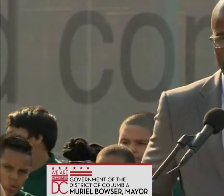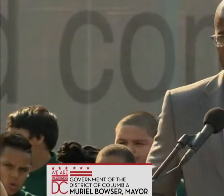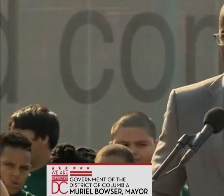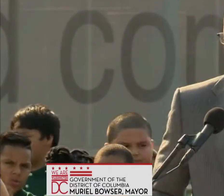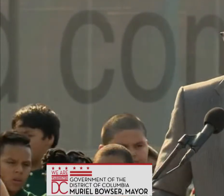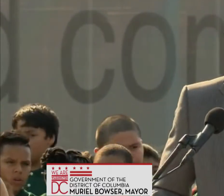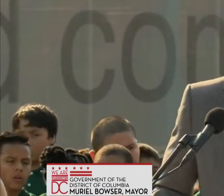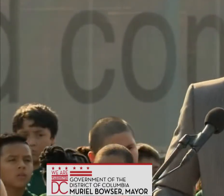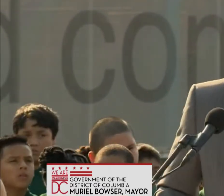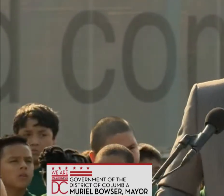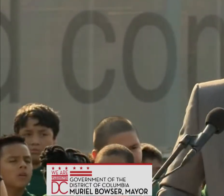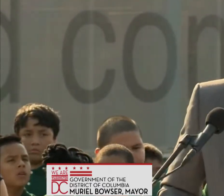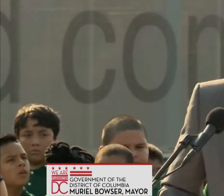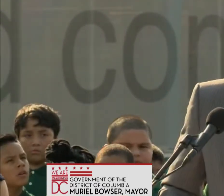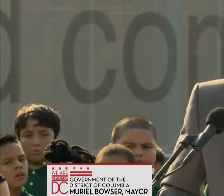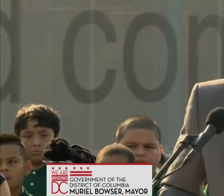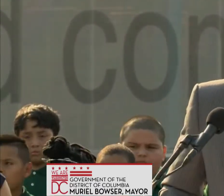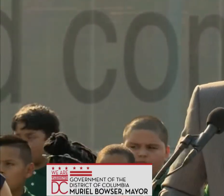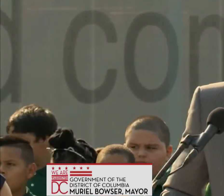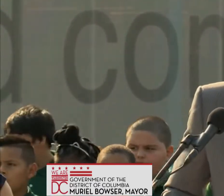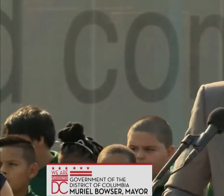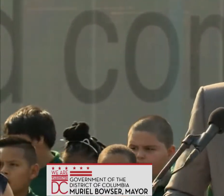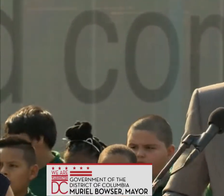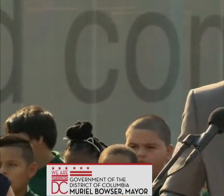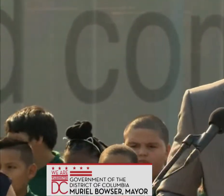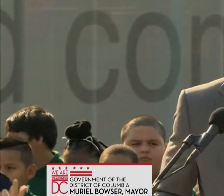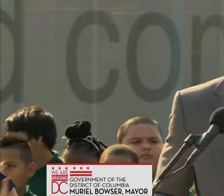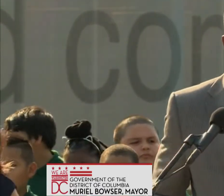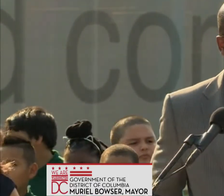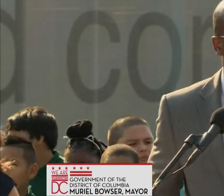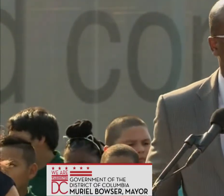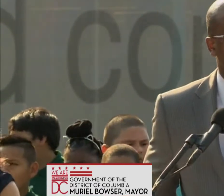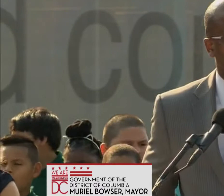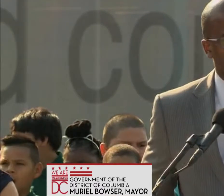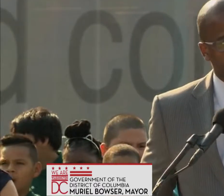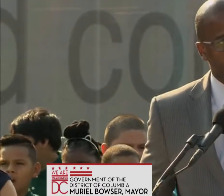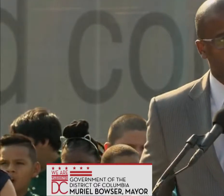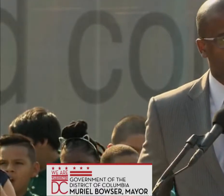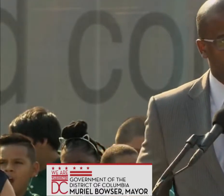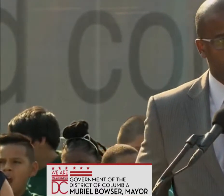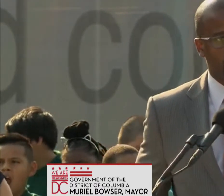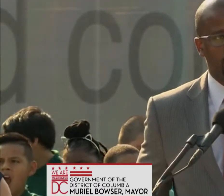appreciate our director of Department of General Services Greer Gillis we will be